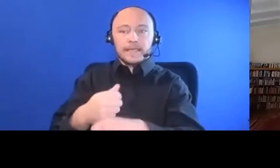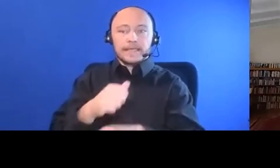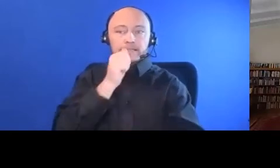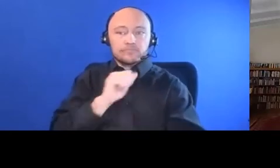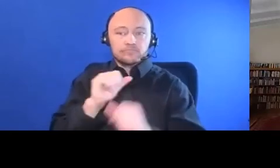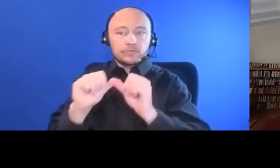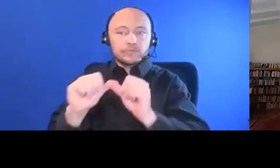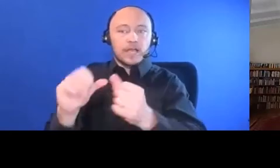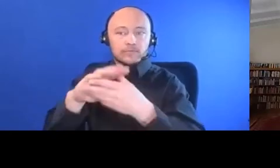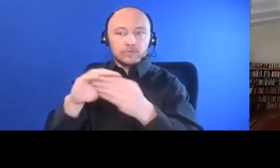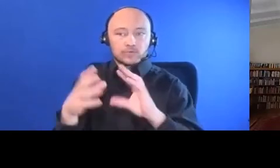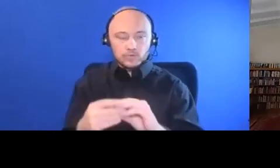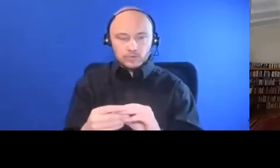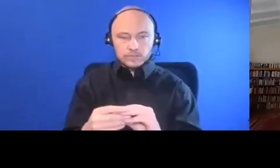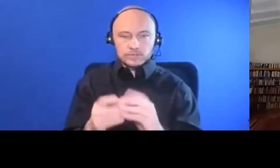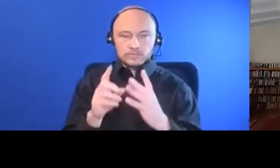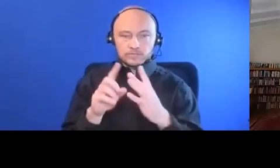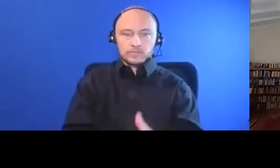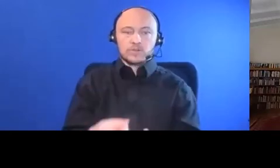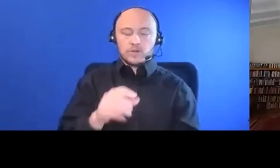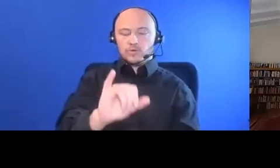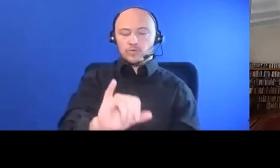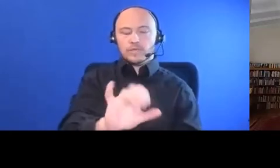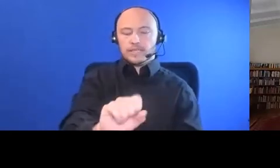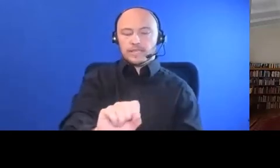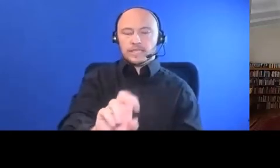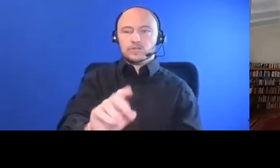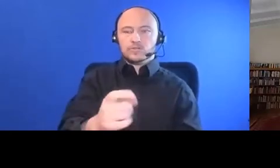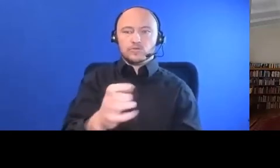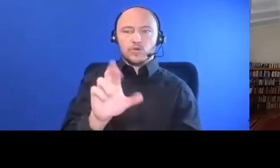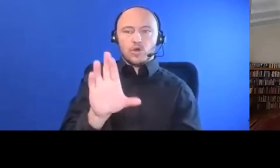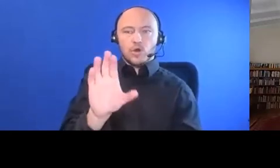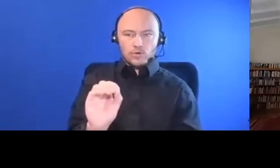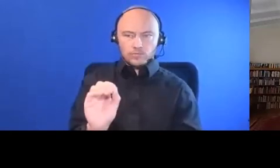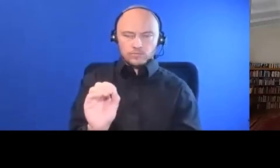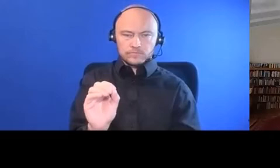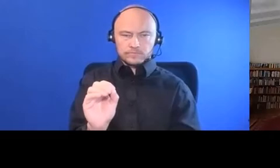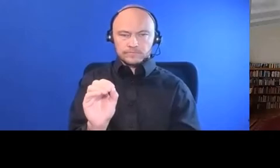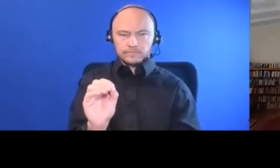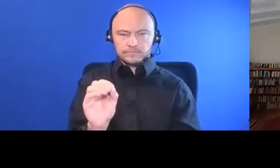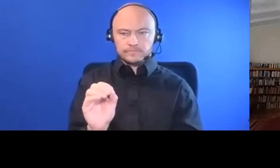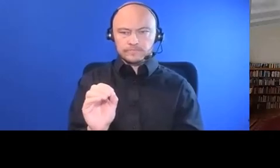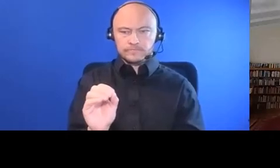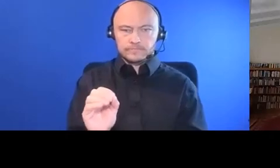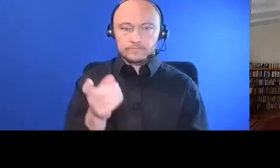And I always start with Ishiguro because he was born in Nagasaki after the bomb,